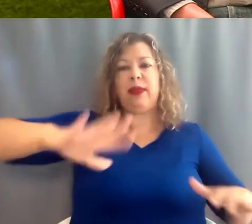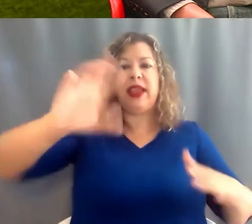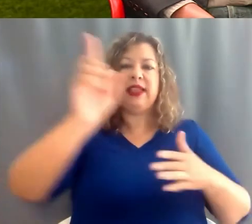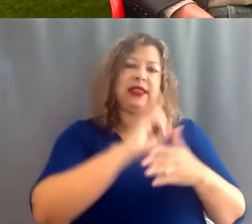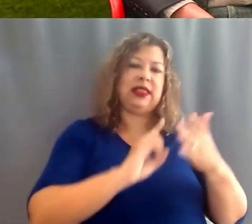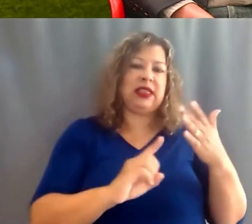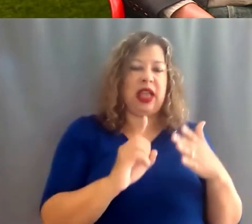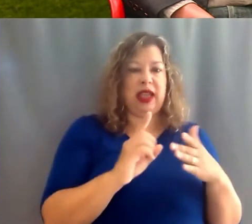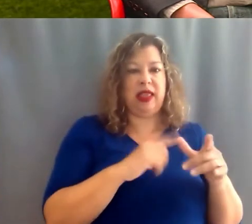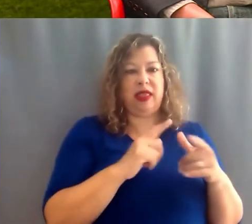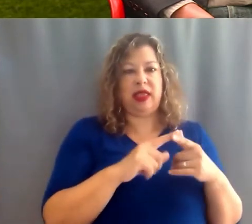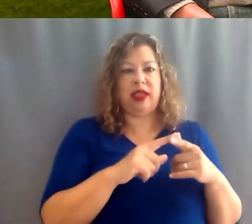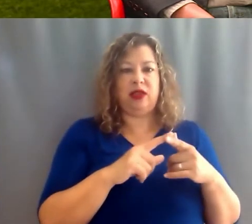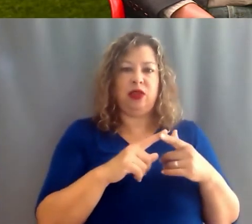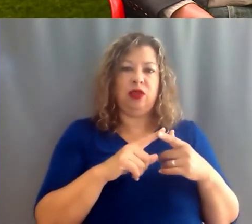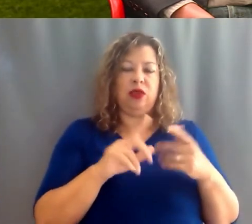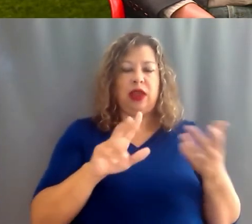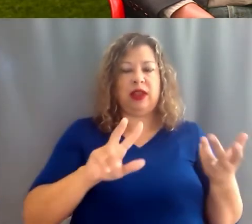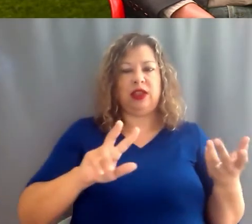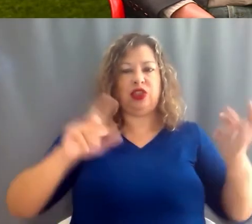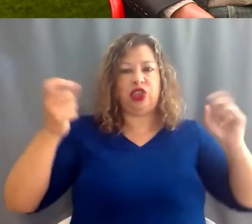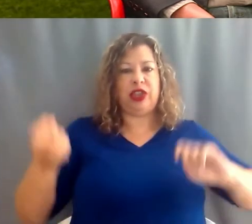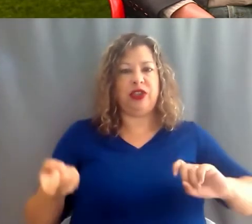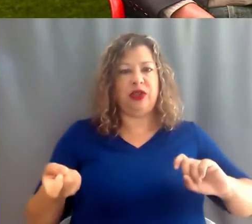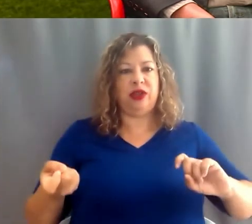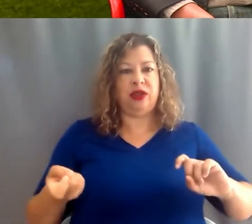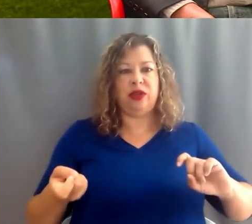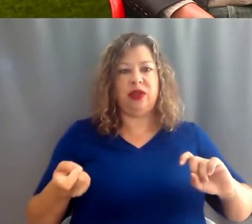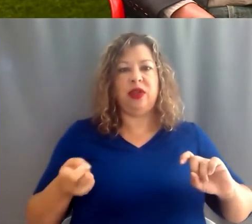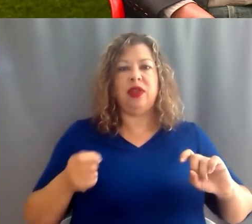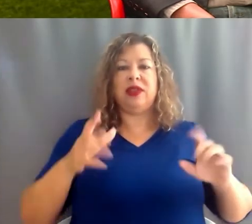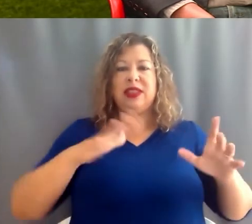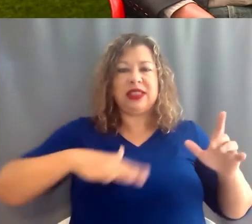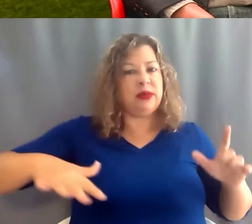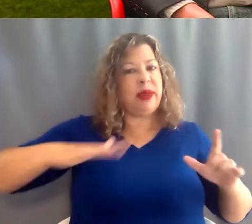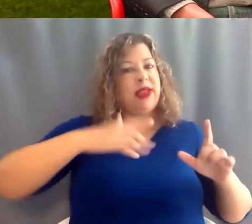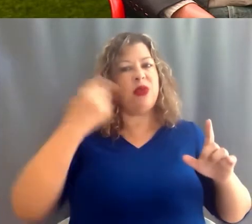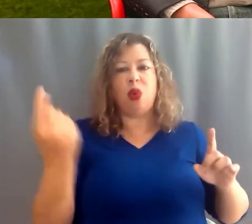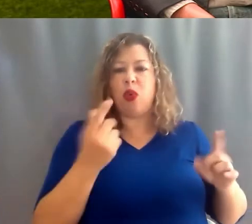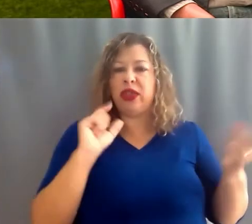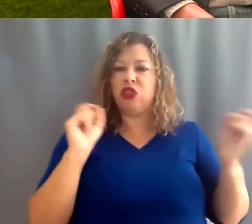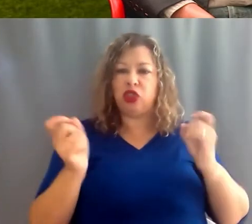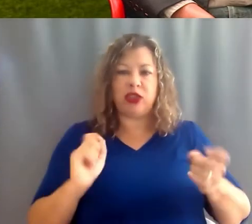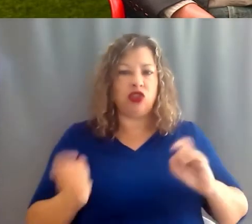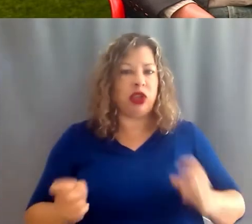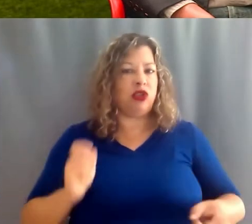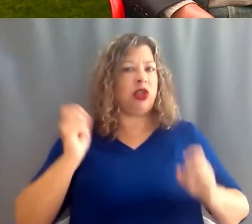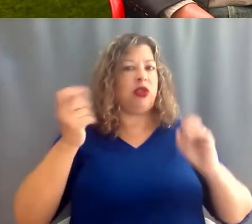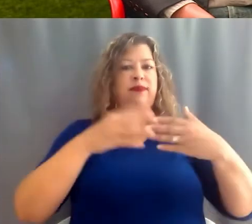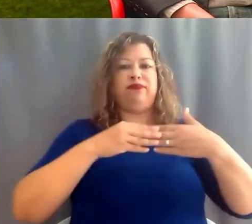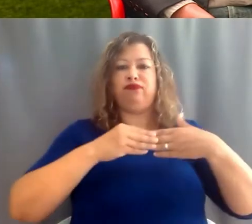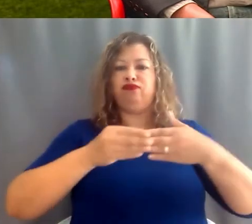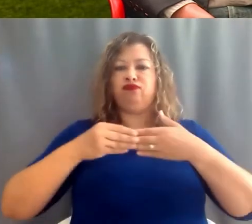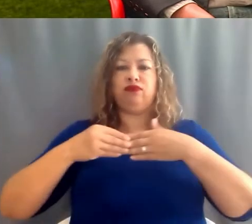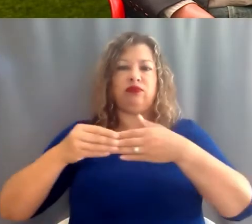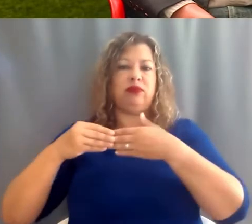That space is constantly changing. That's right. And I think also what I really liked about the